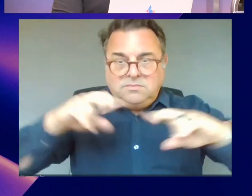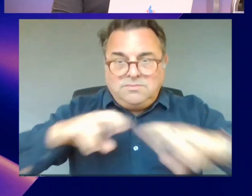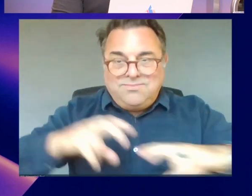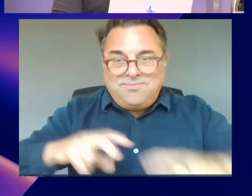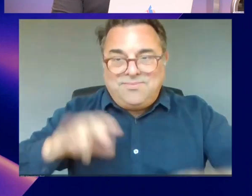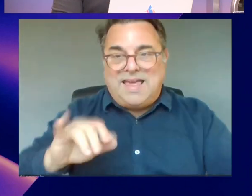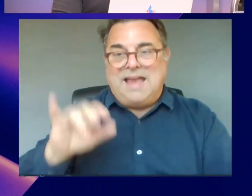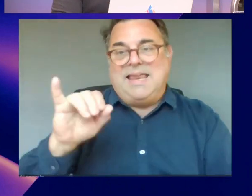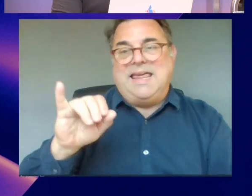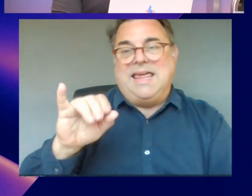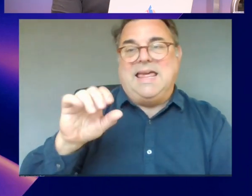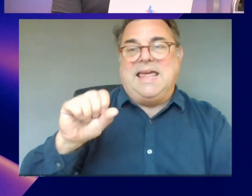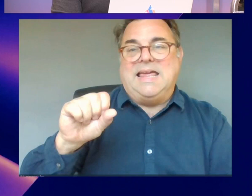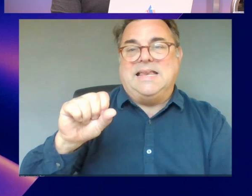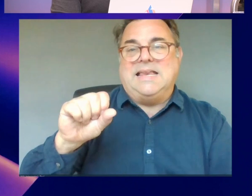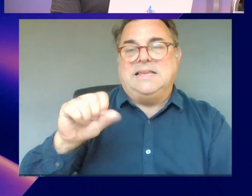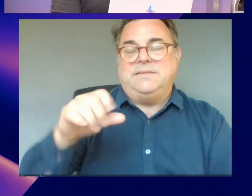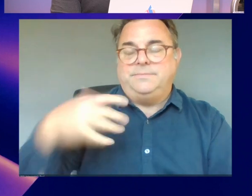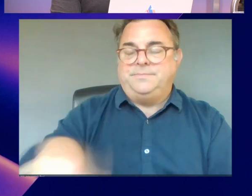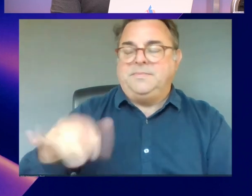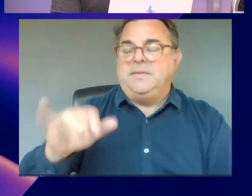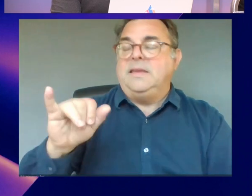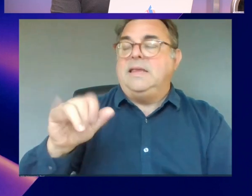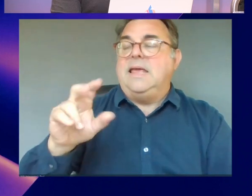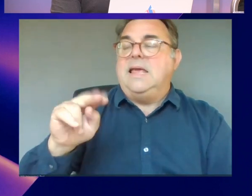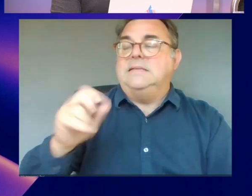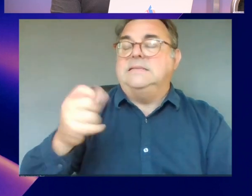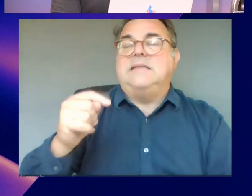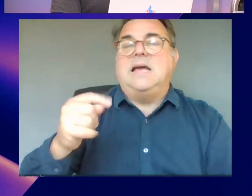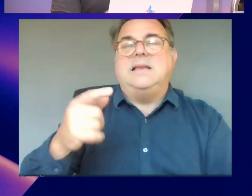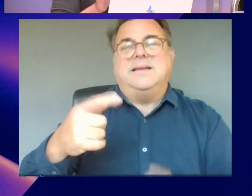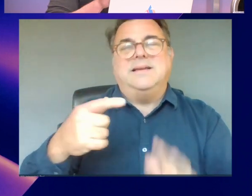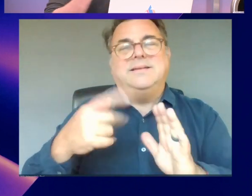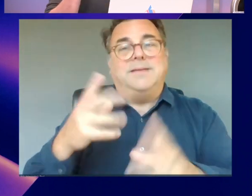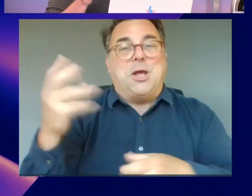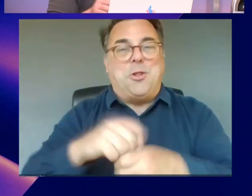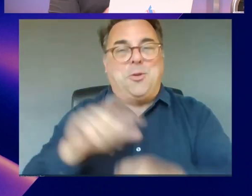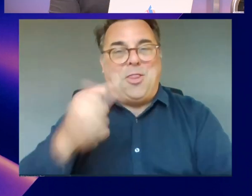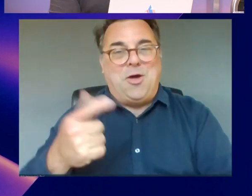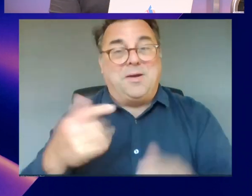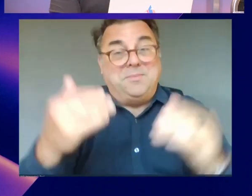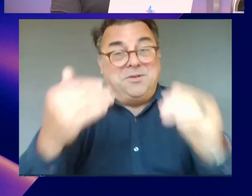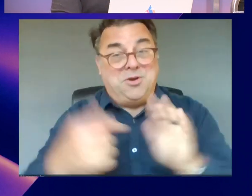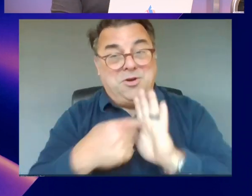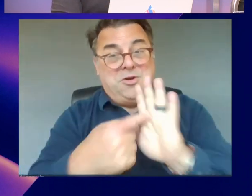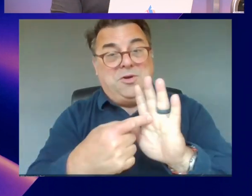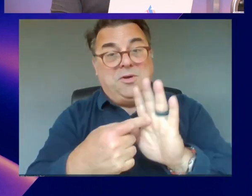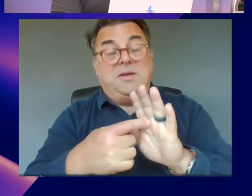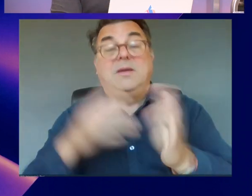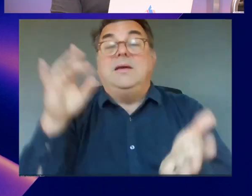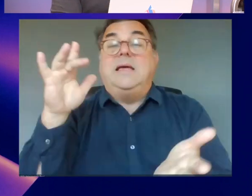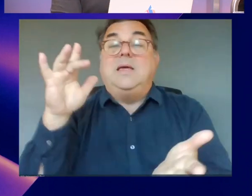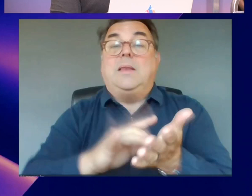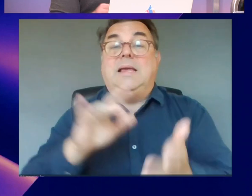will kind of come in. So the next screen I wanna kind of quickly show you is if you were to click into insights on this left page